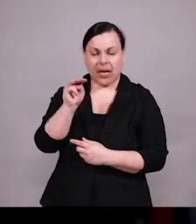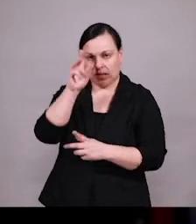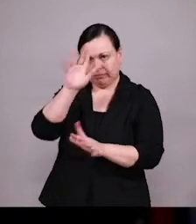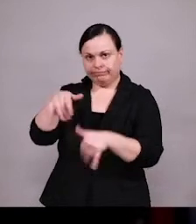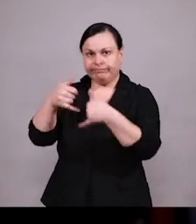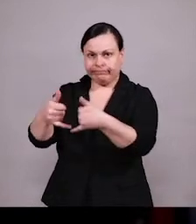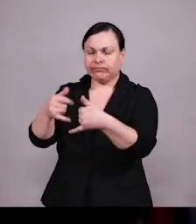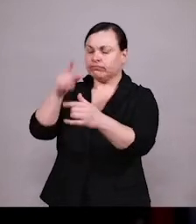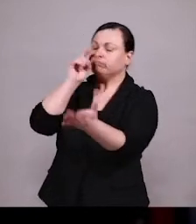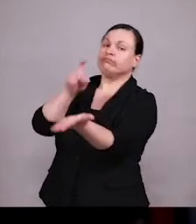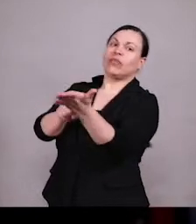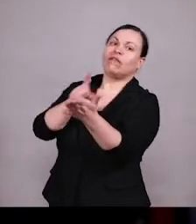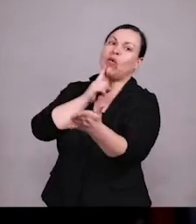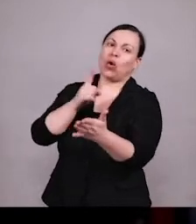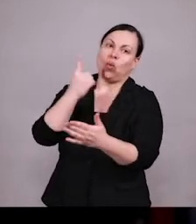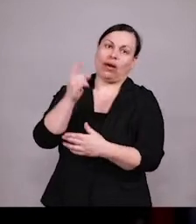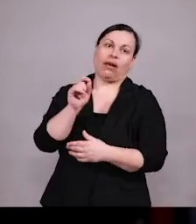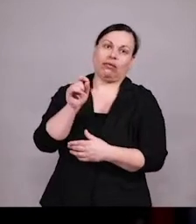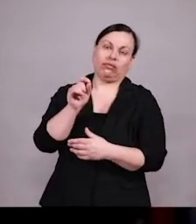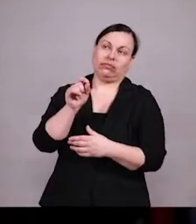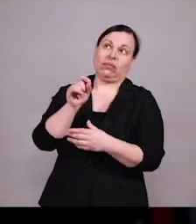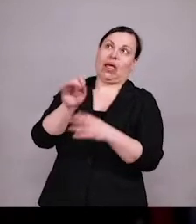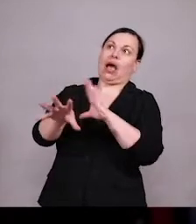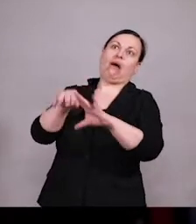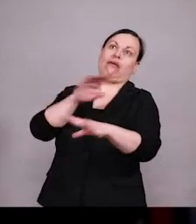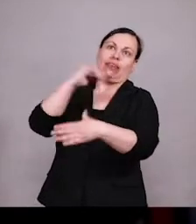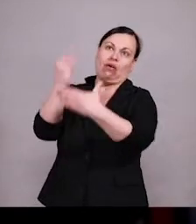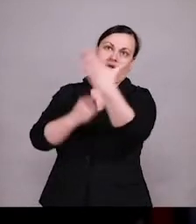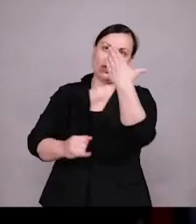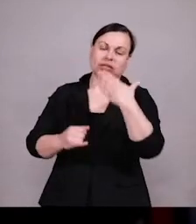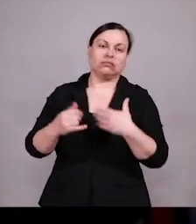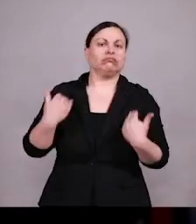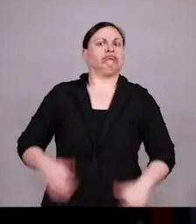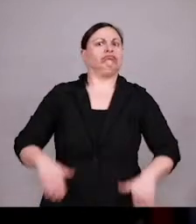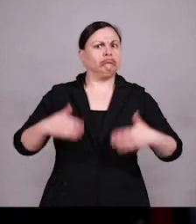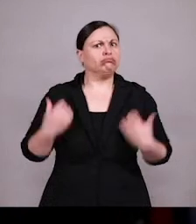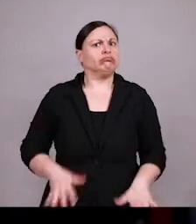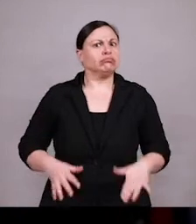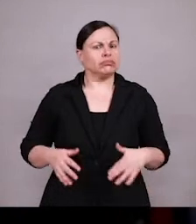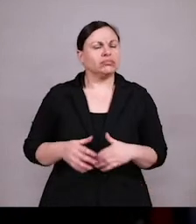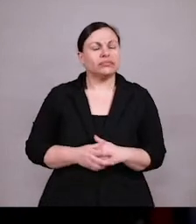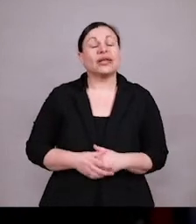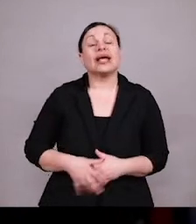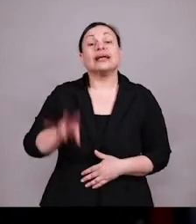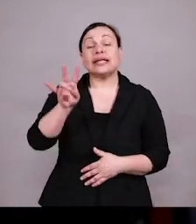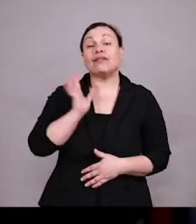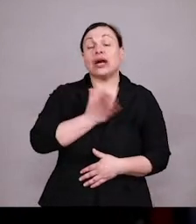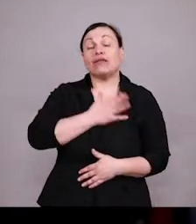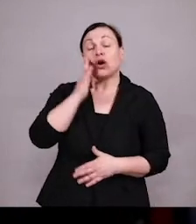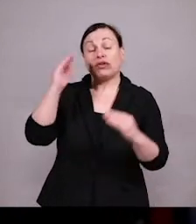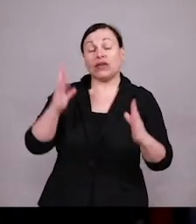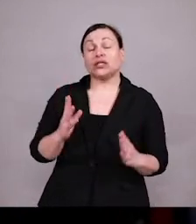only 175 people in the u.s and canada honored with the prize seven of our professors from